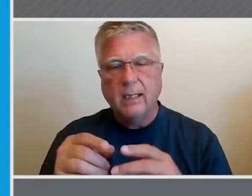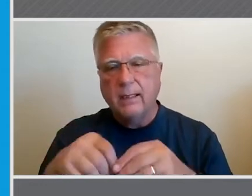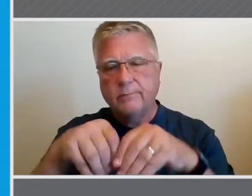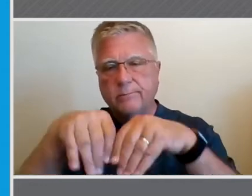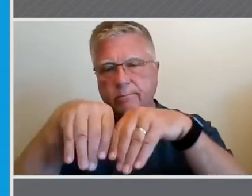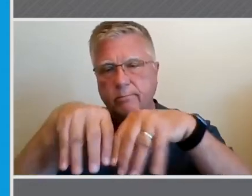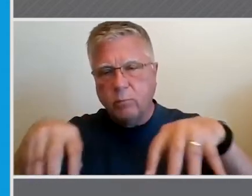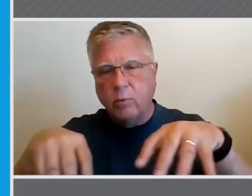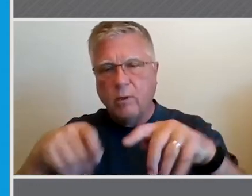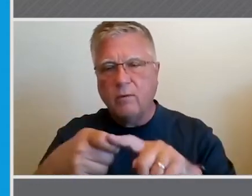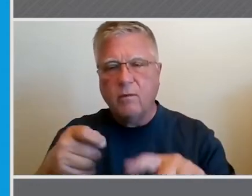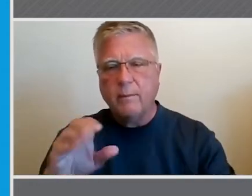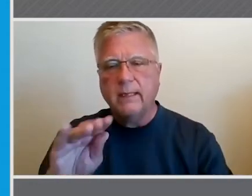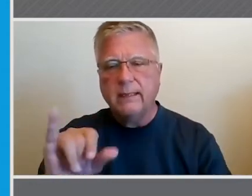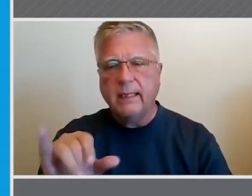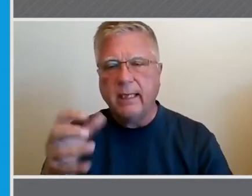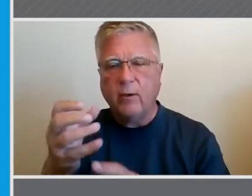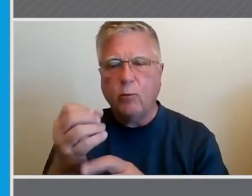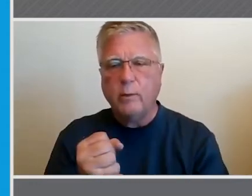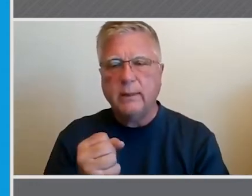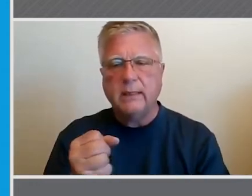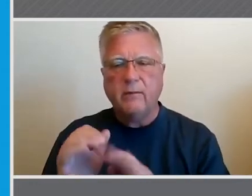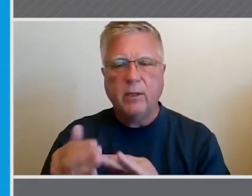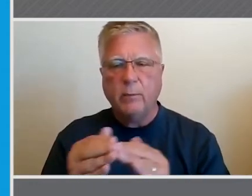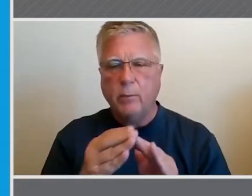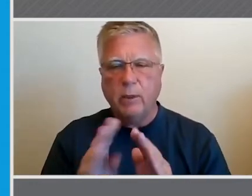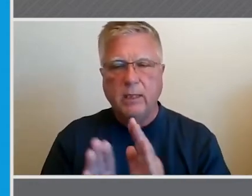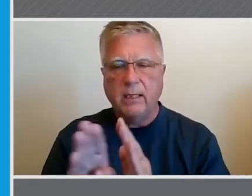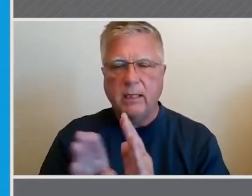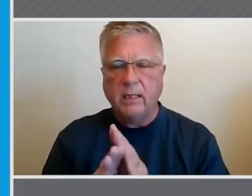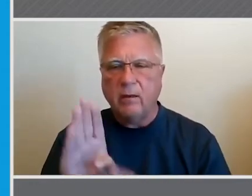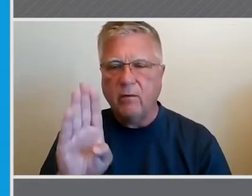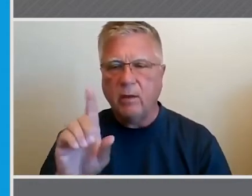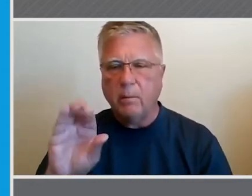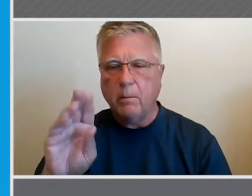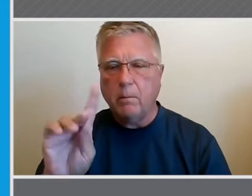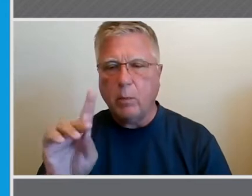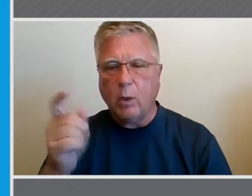city and we receive Community Development Block Grant funding to carry out parts for